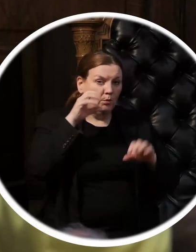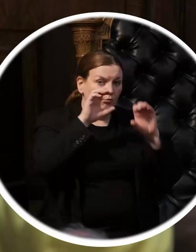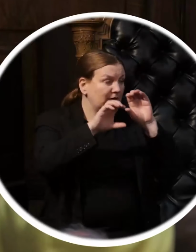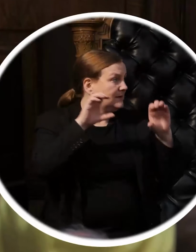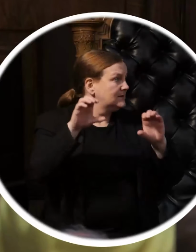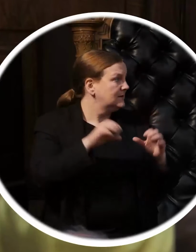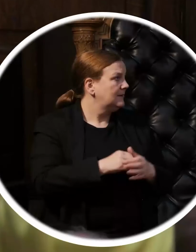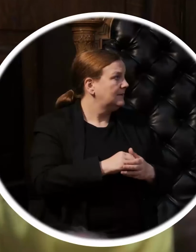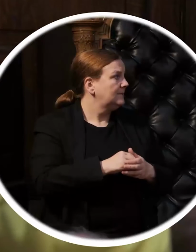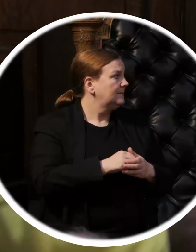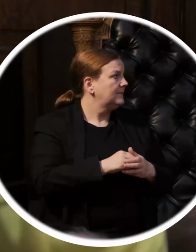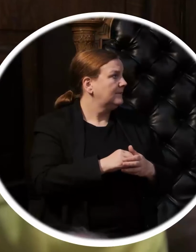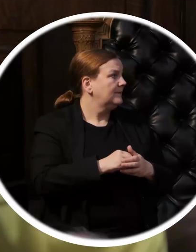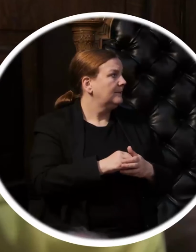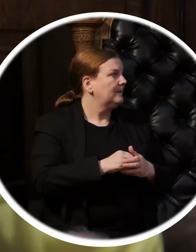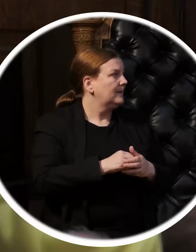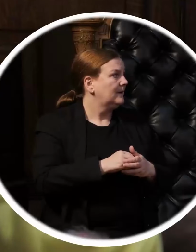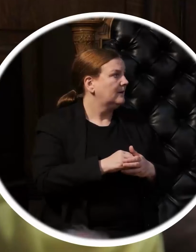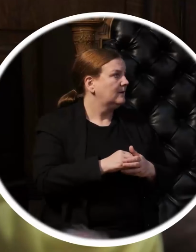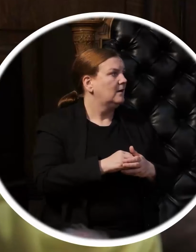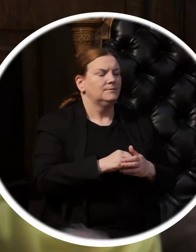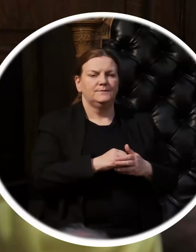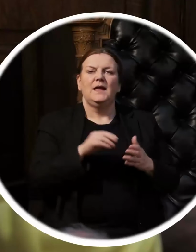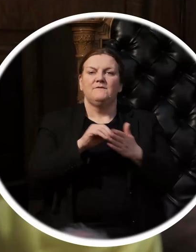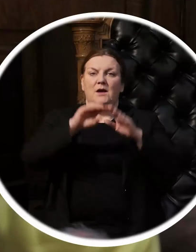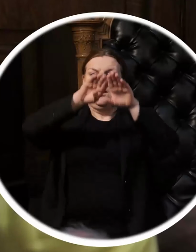the hood mouldings that go on top of the windows.